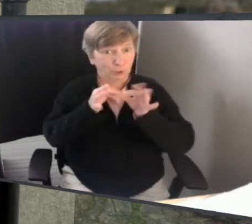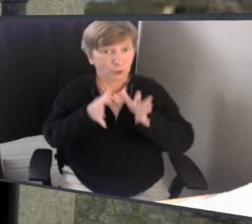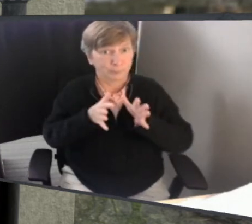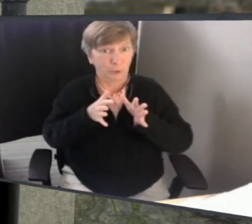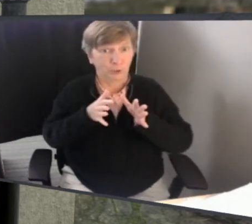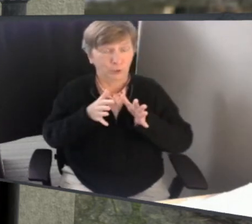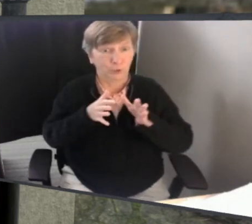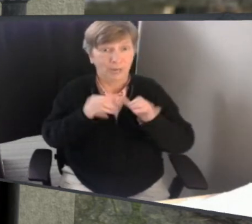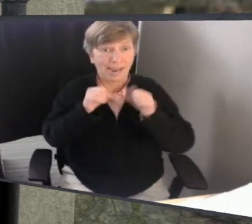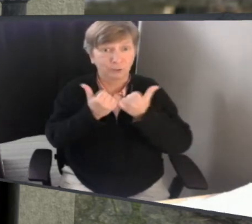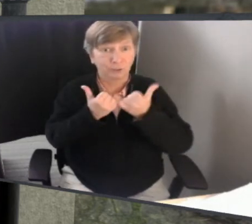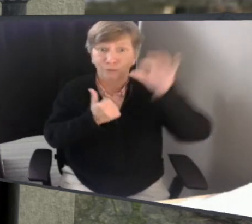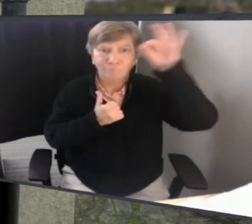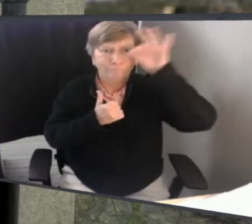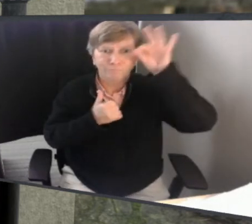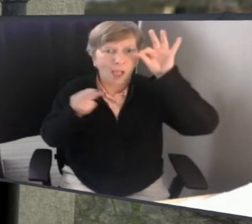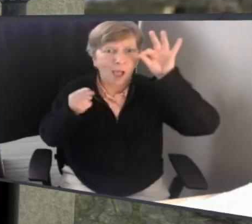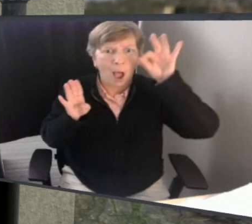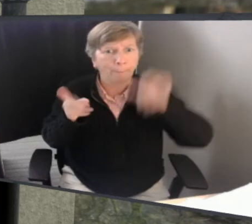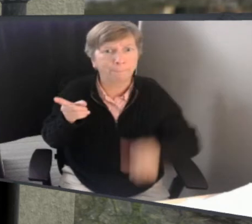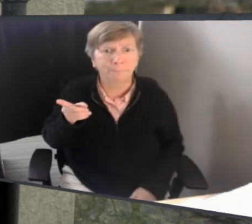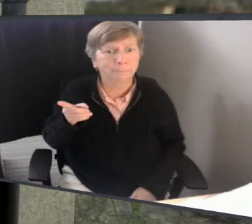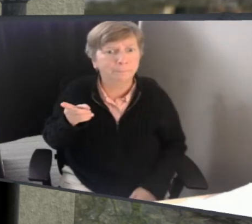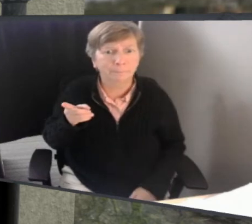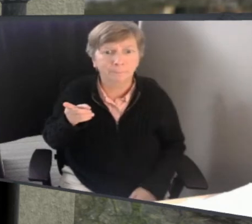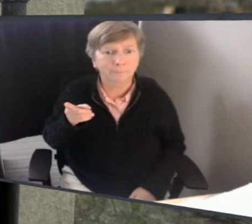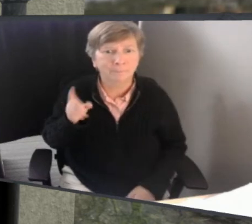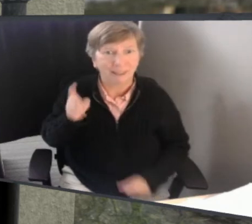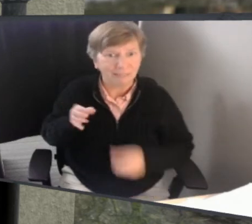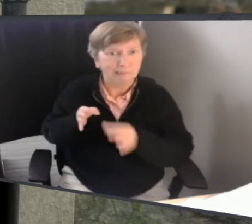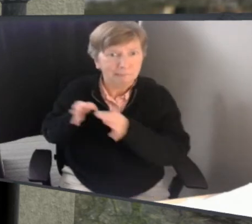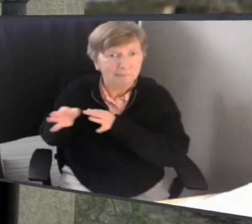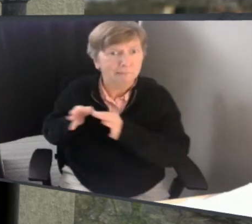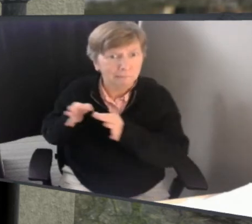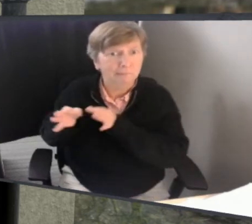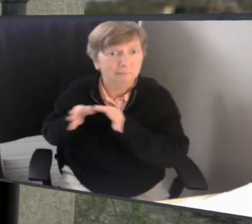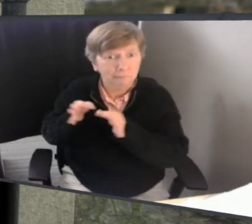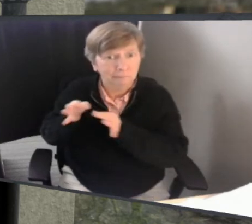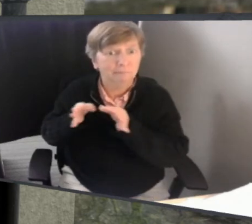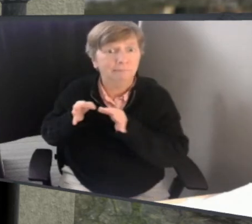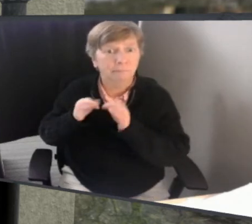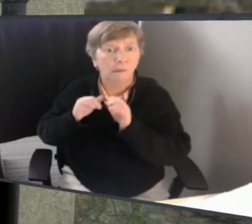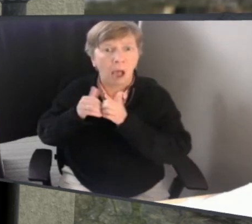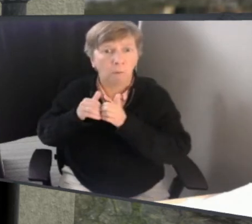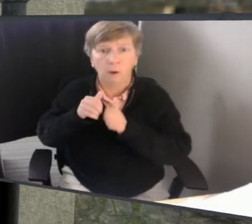be several weeks. Even just, for example, the interpreter, the interpreting agency, may not